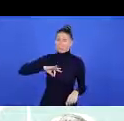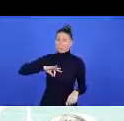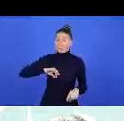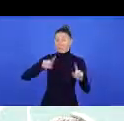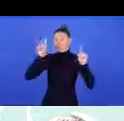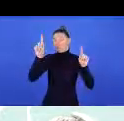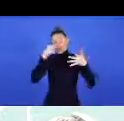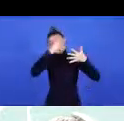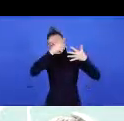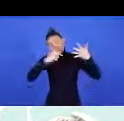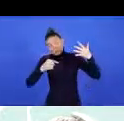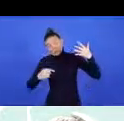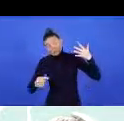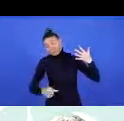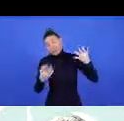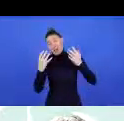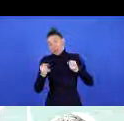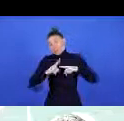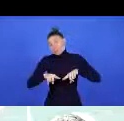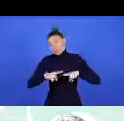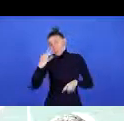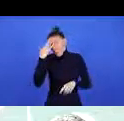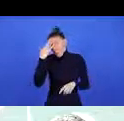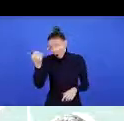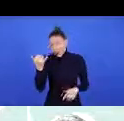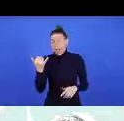the globe who can benefit from this technology, but for many reasons